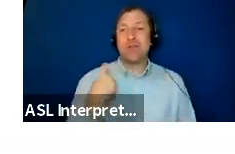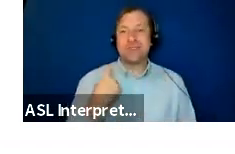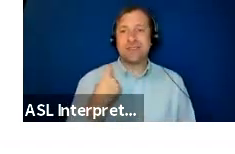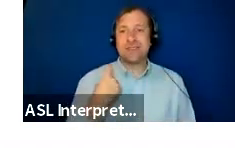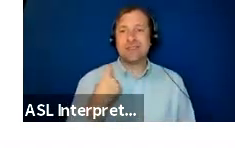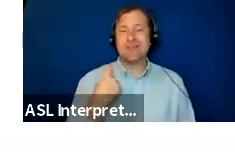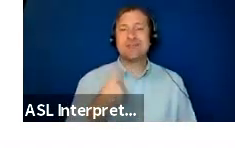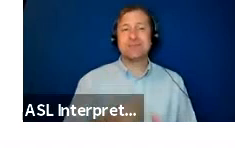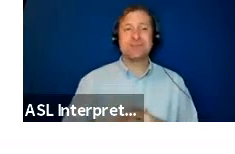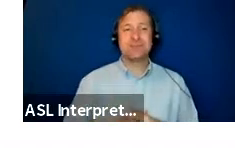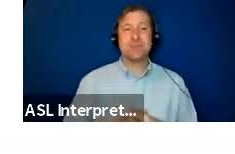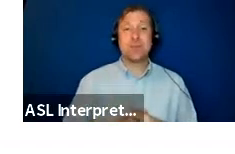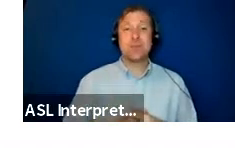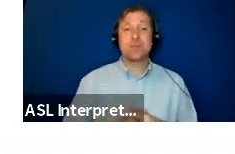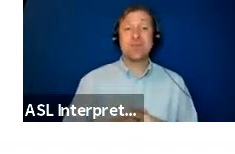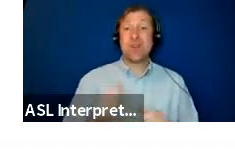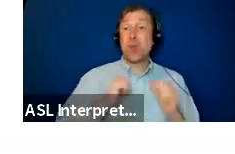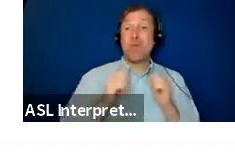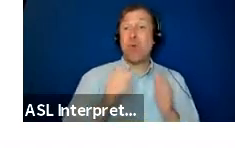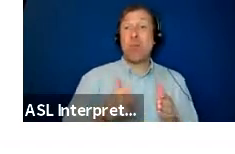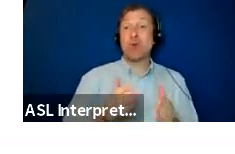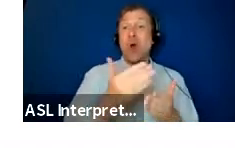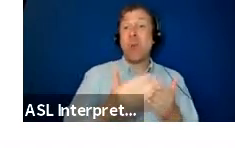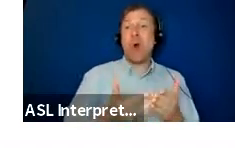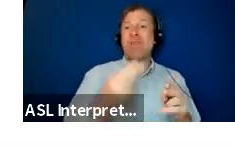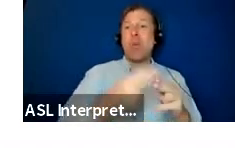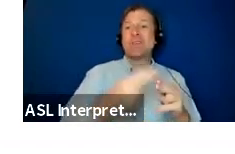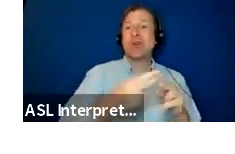as part of your work. Performers are all part of zone A. We'll talk about the zones in a minute.